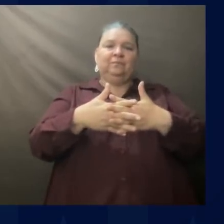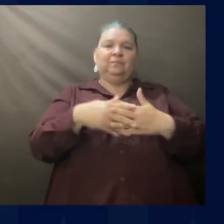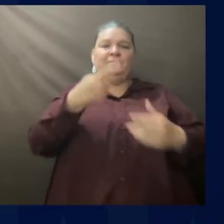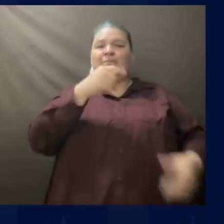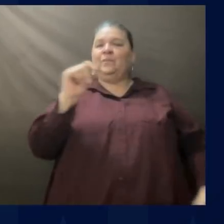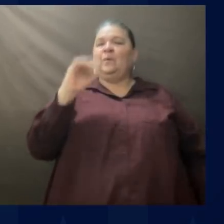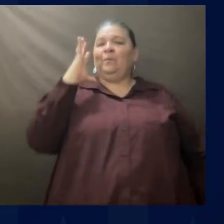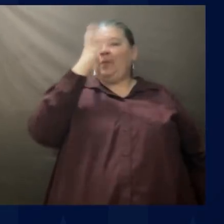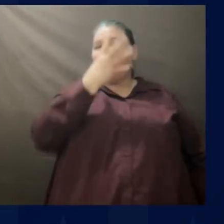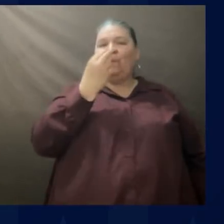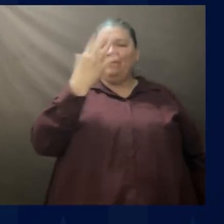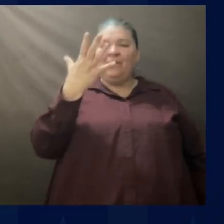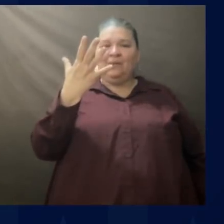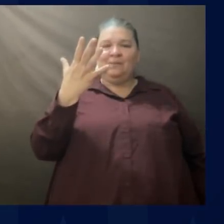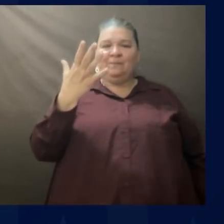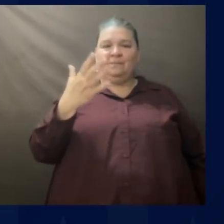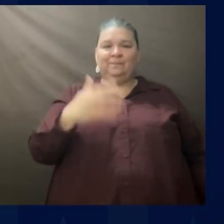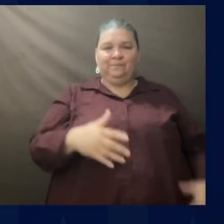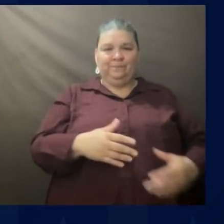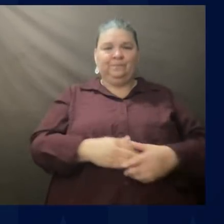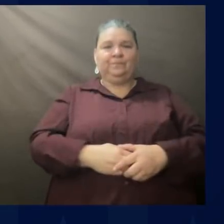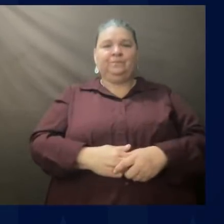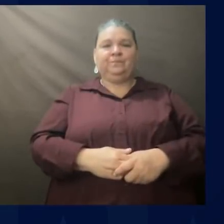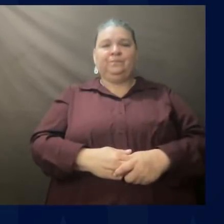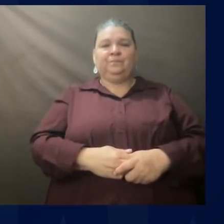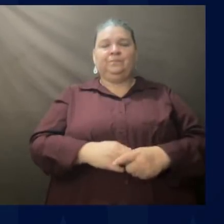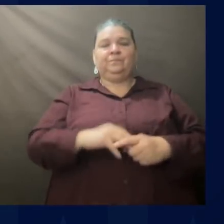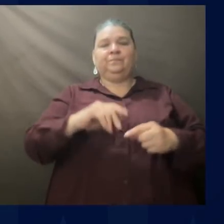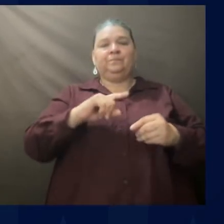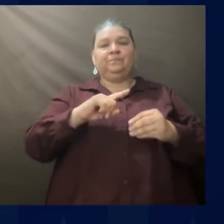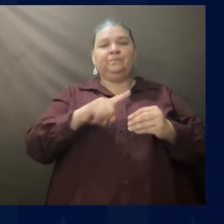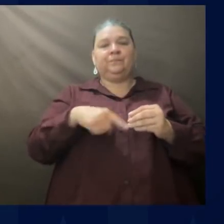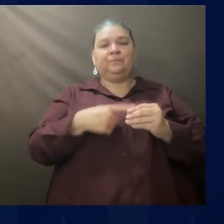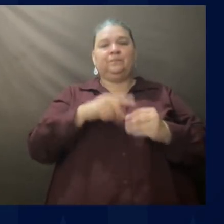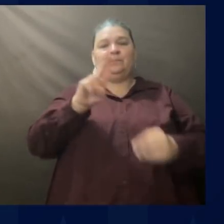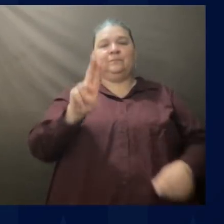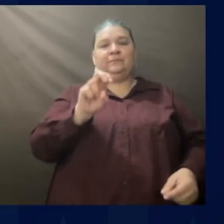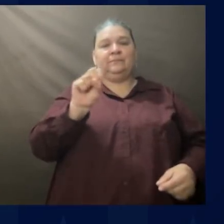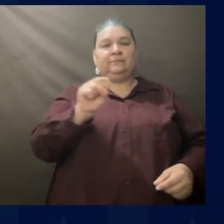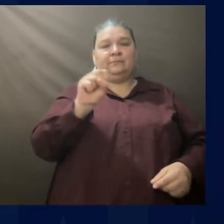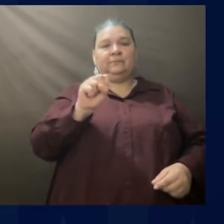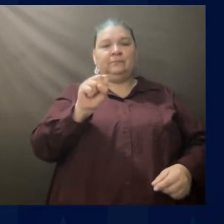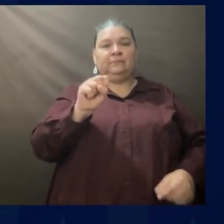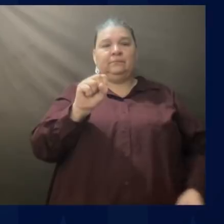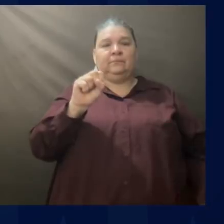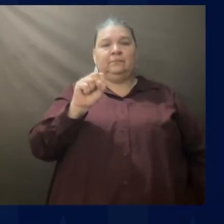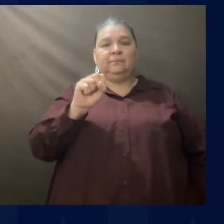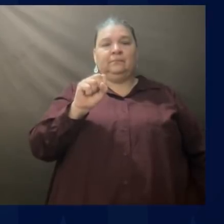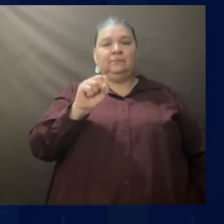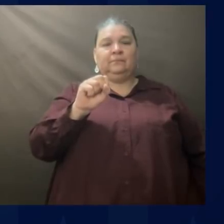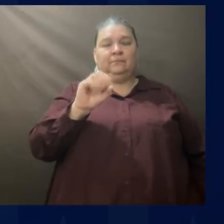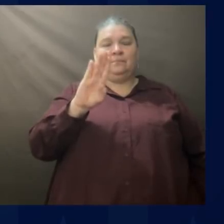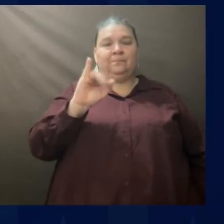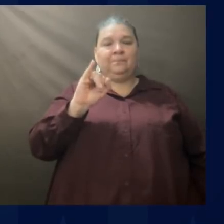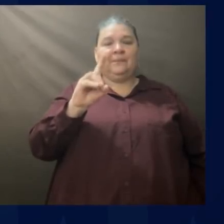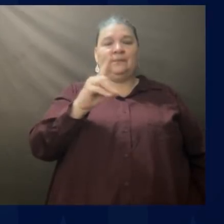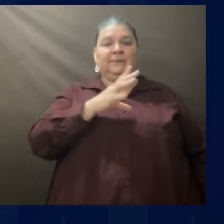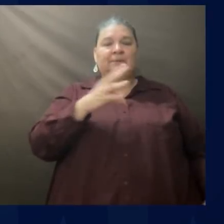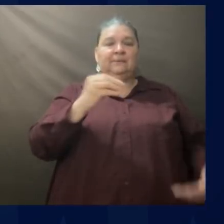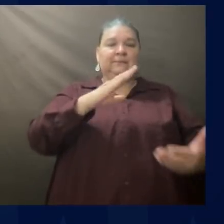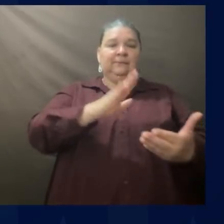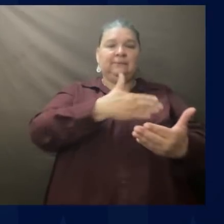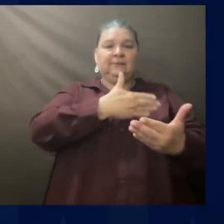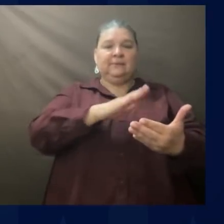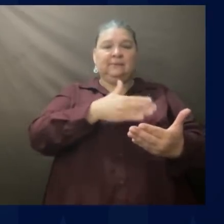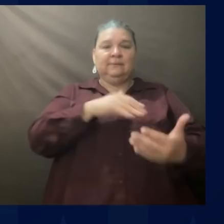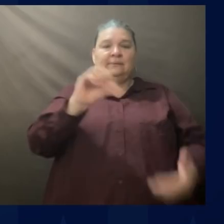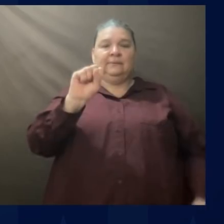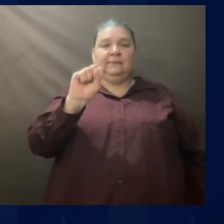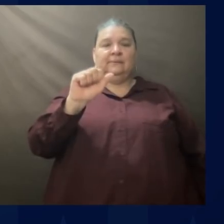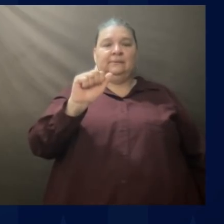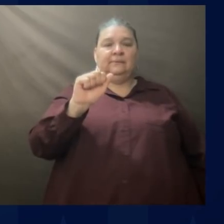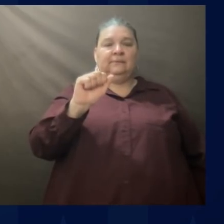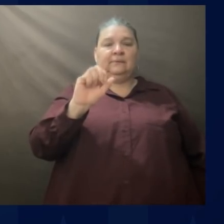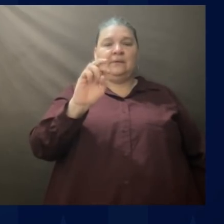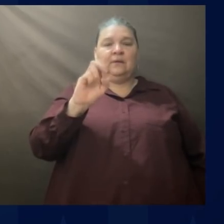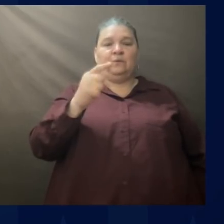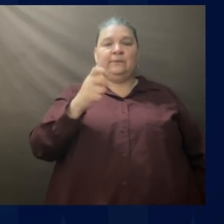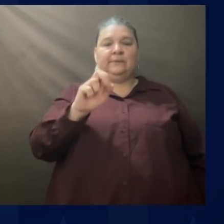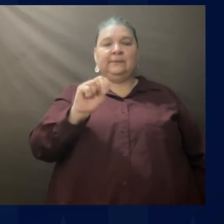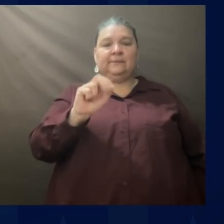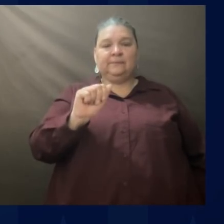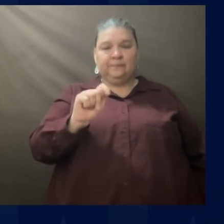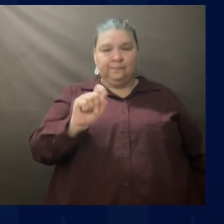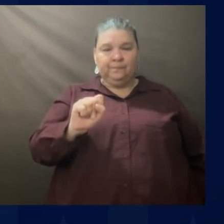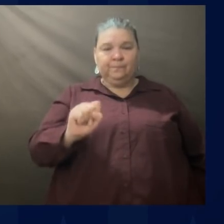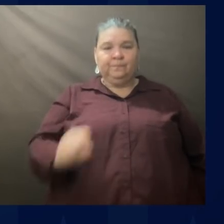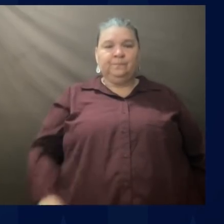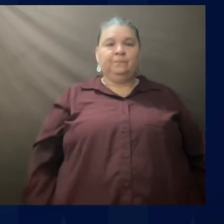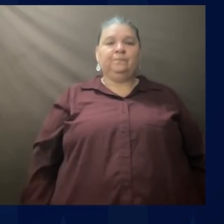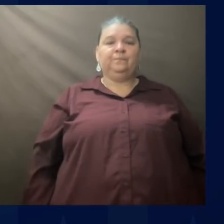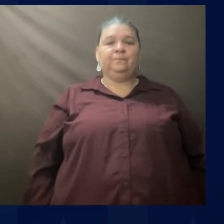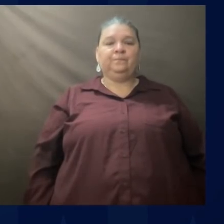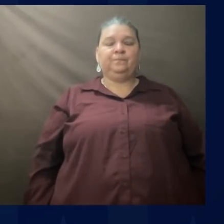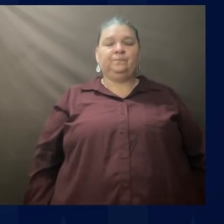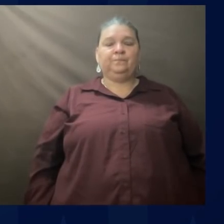and the Singing Sergeants.